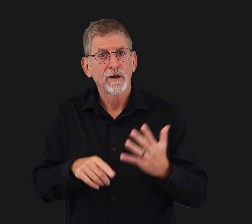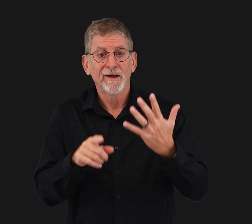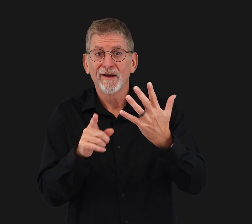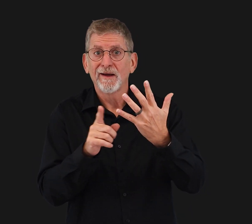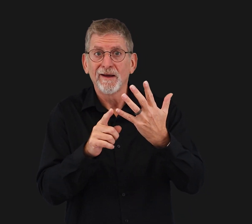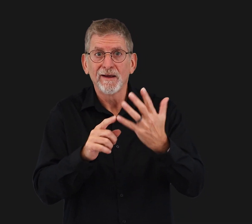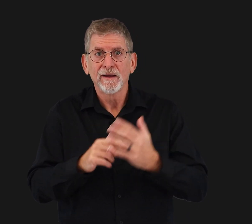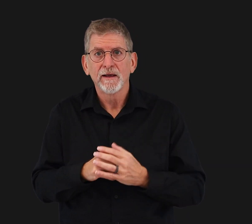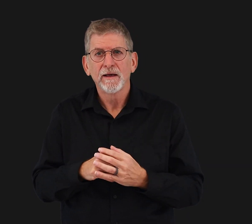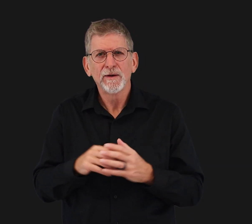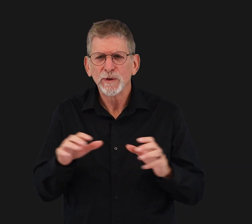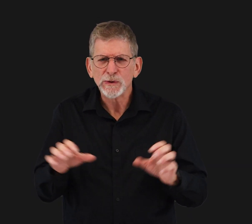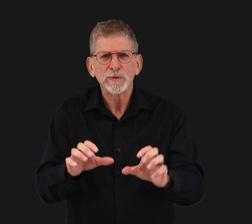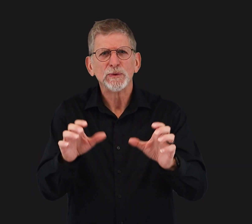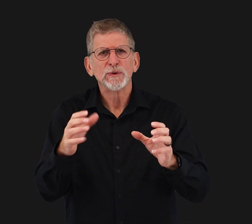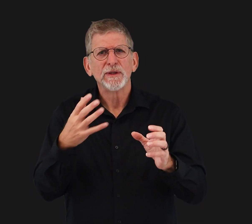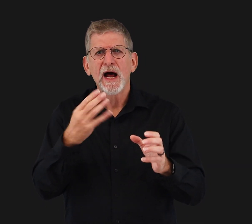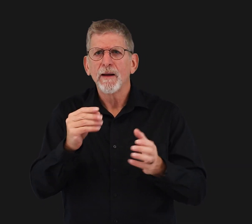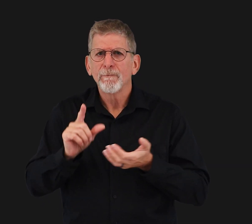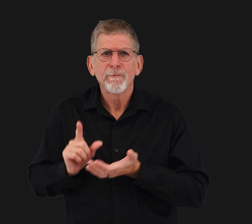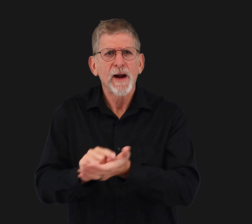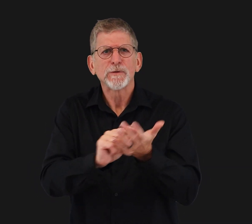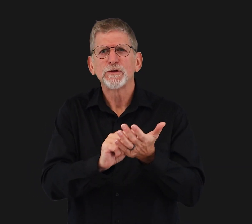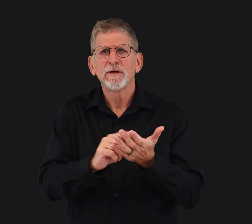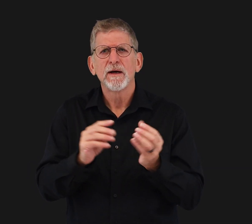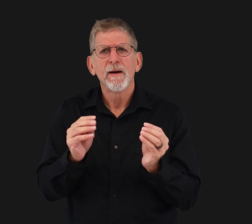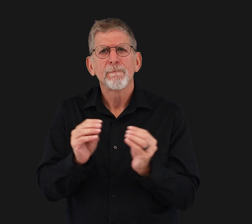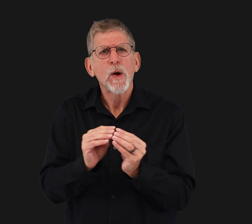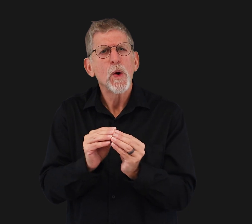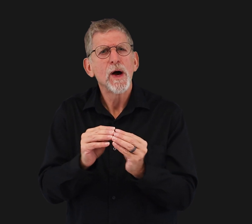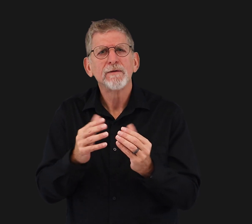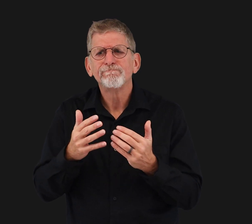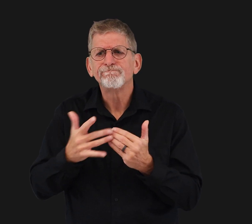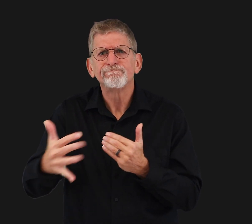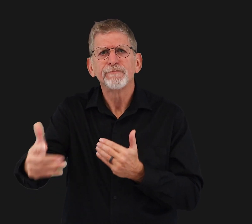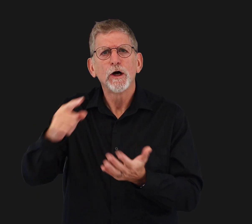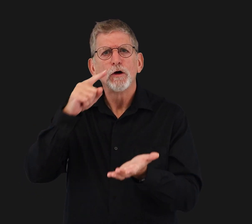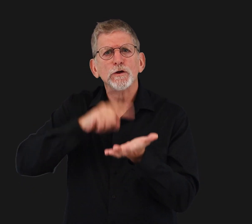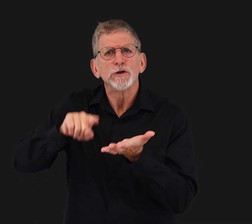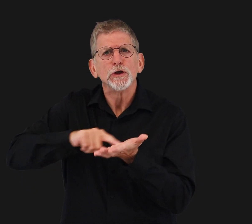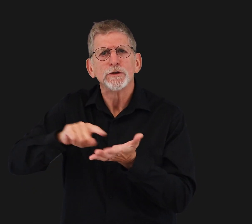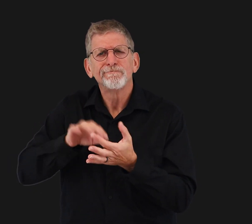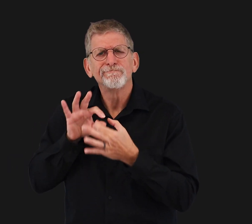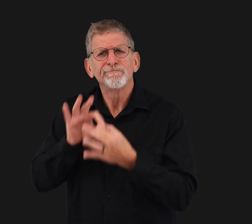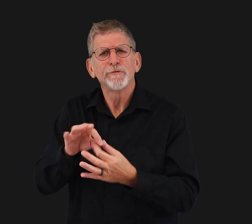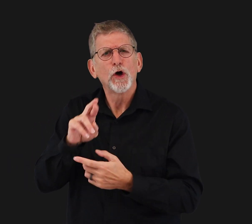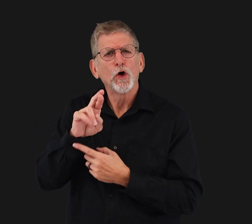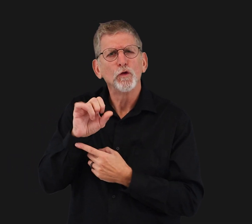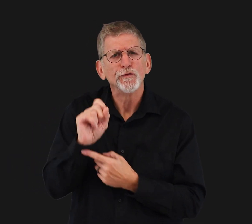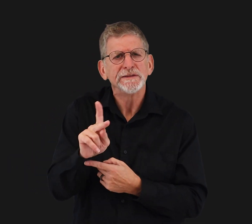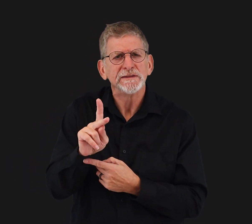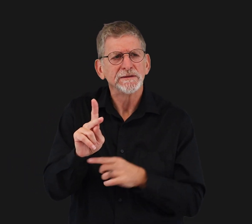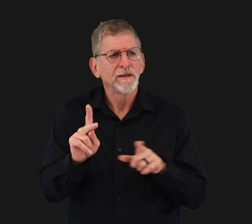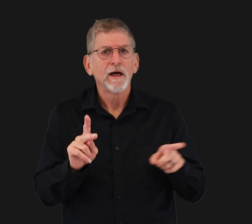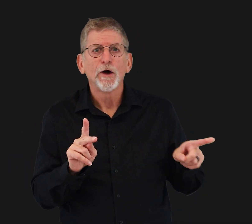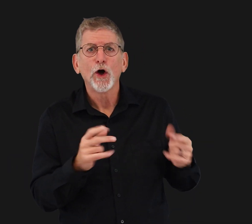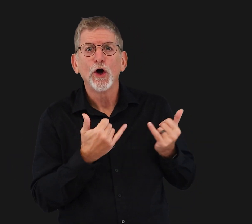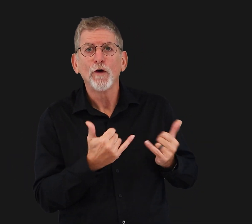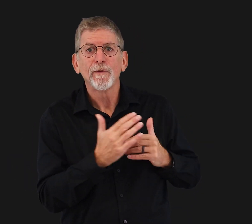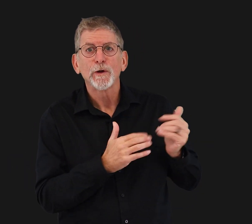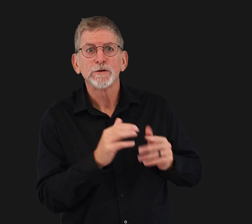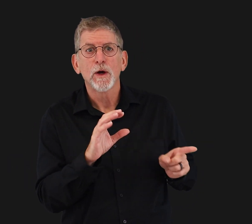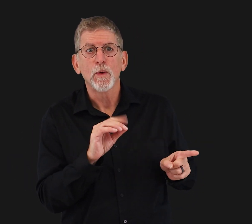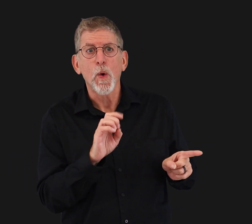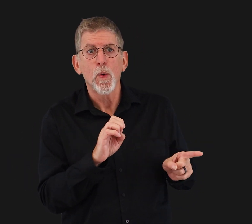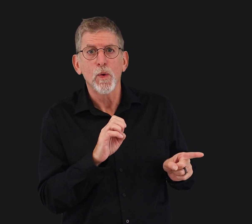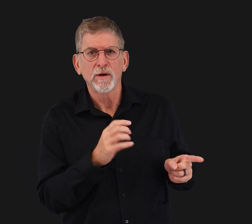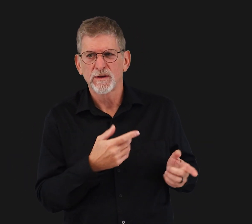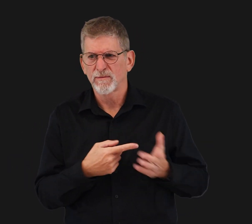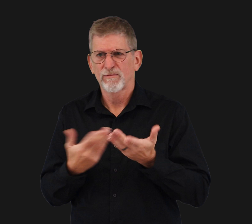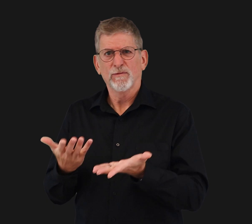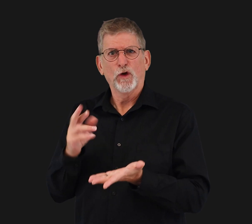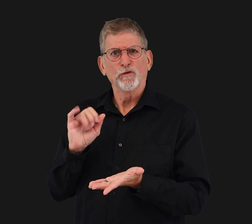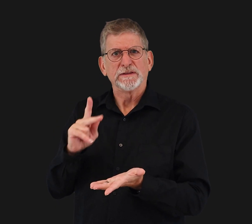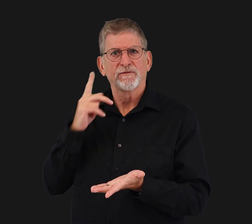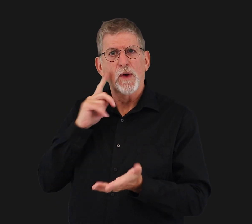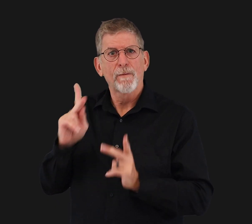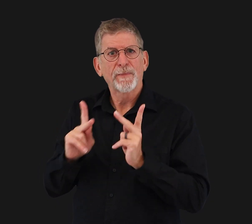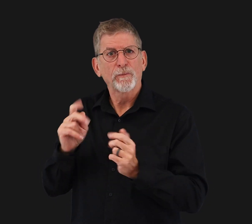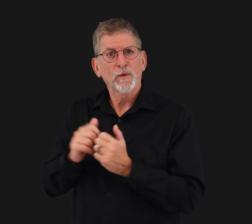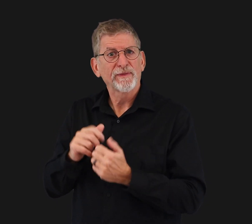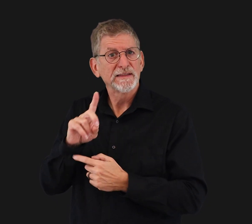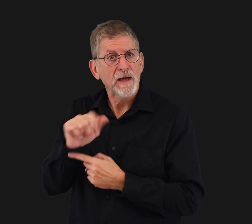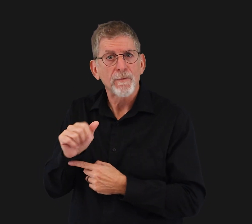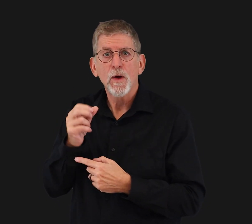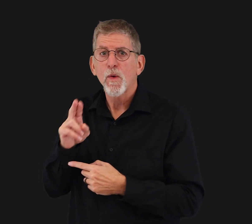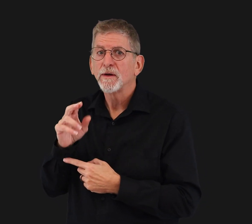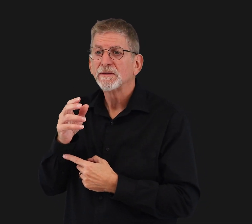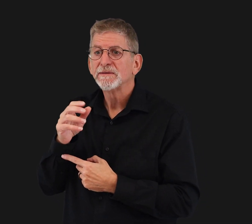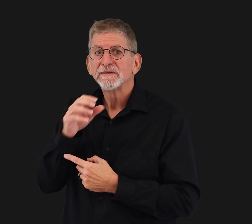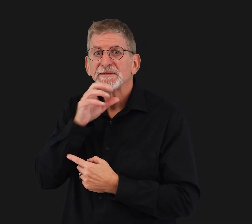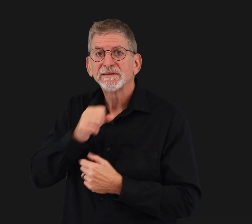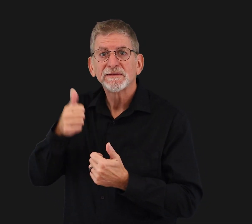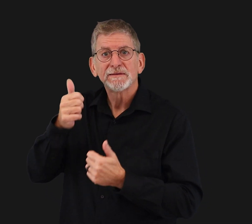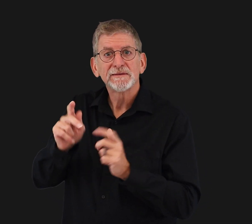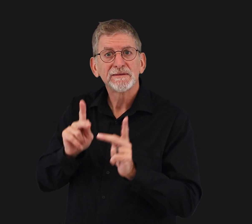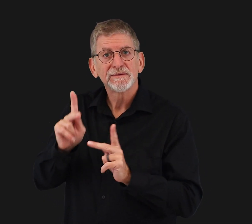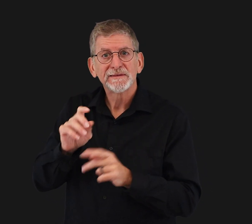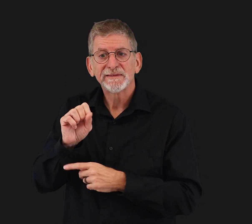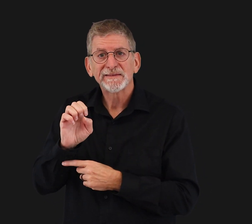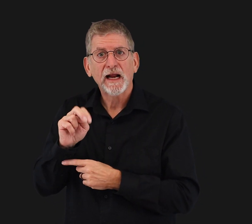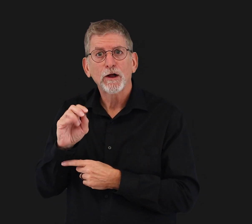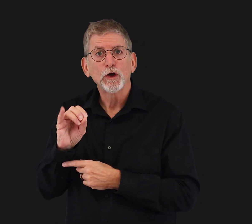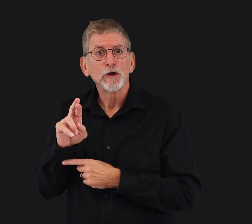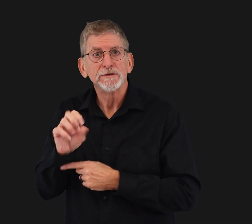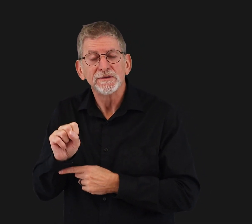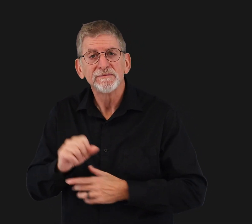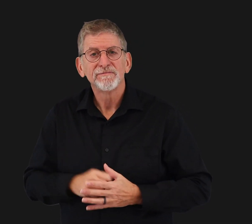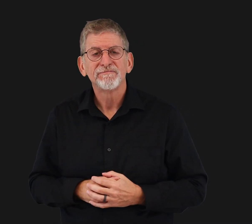5) undertaking and publishing further research on the risks that current building codes present for people with disabilities and seniors.